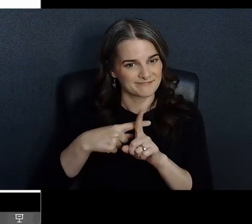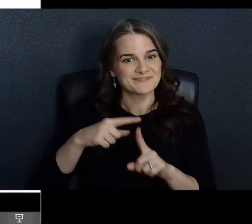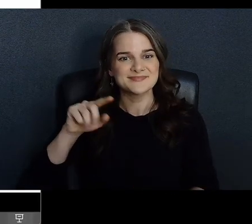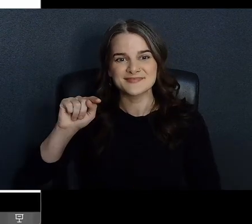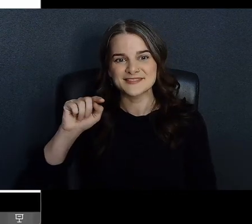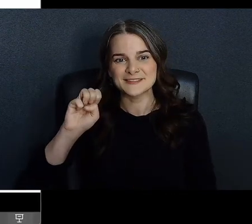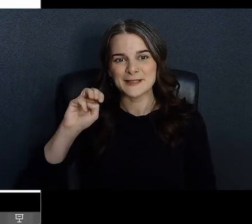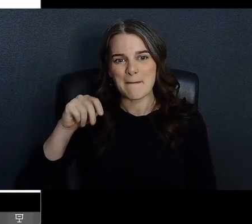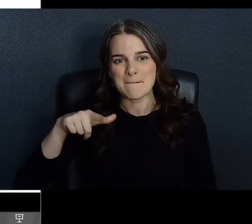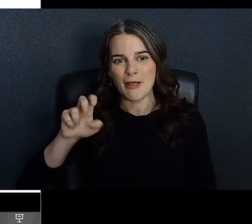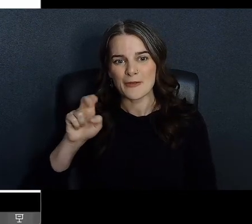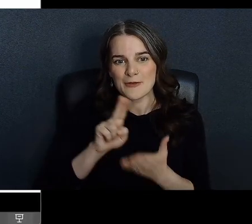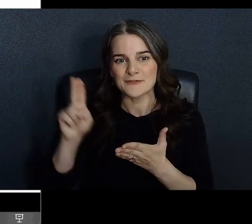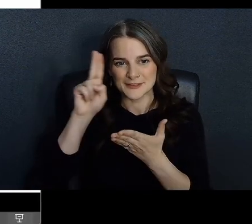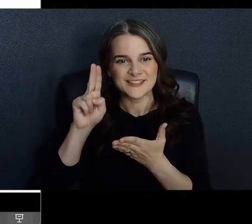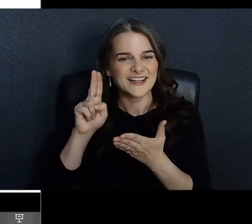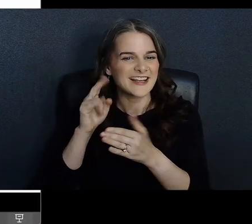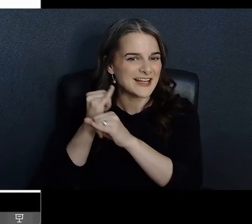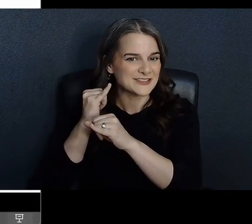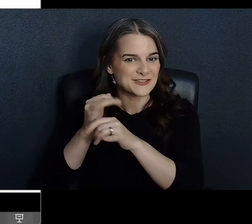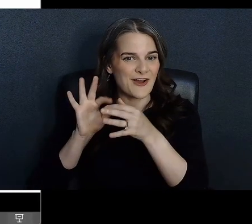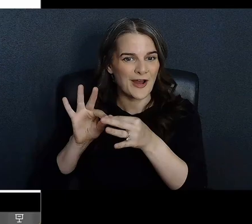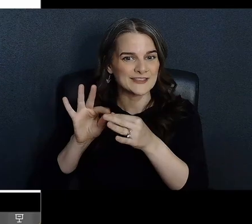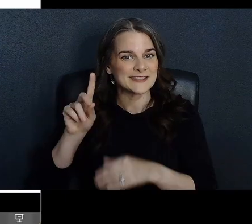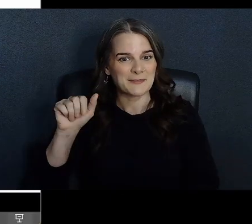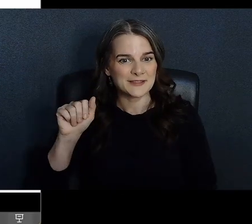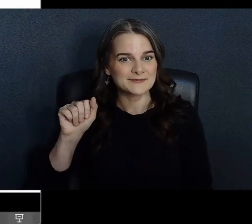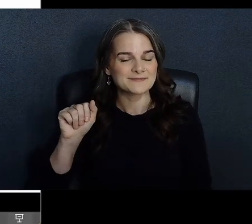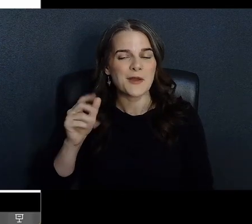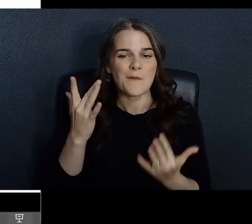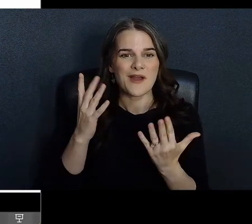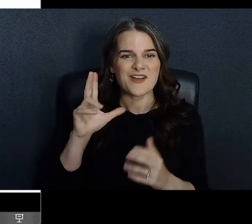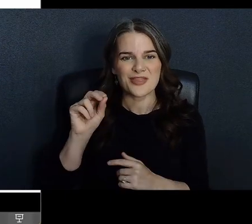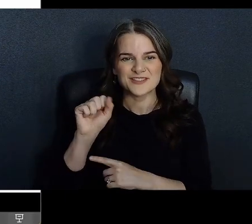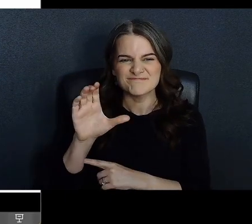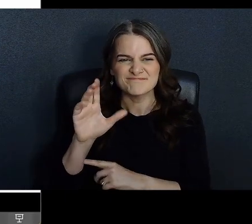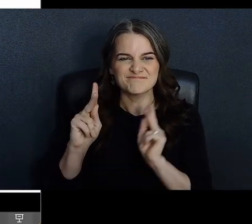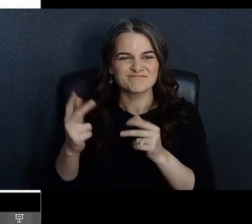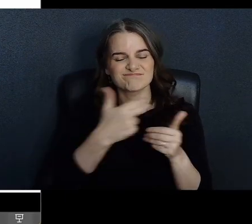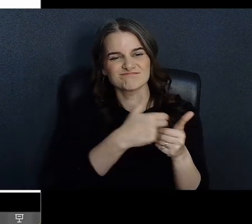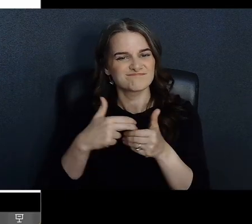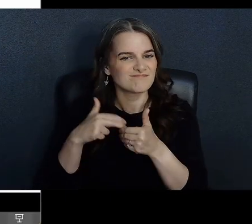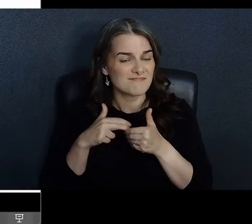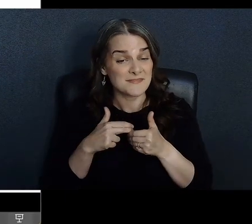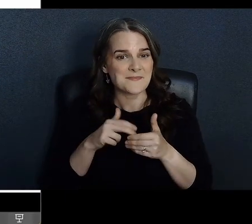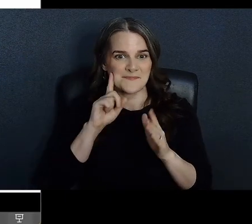We're going to give 30 more seconds to let people come in, but please know that we will get started right away.